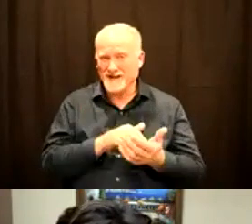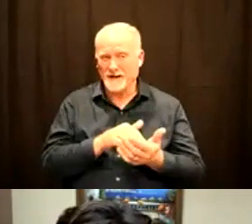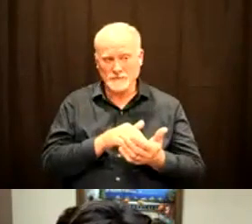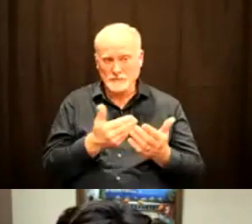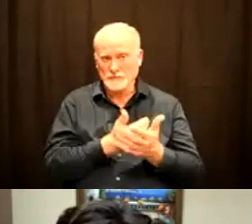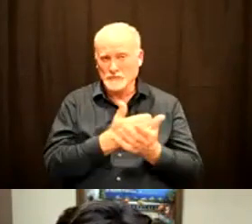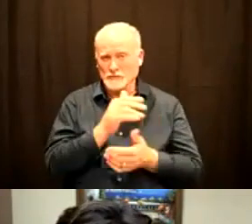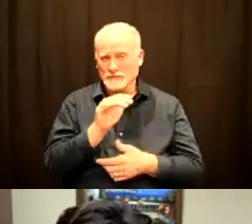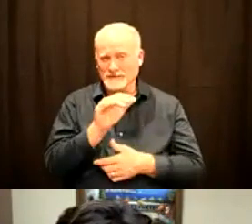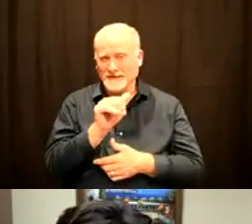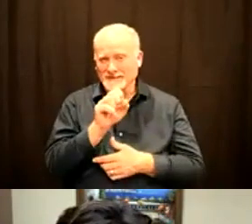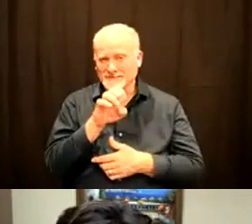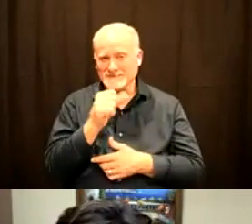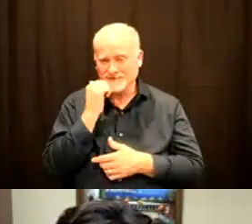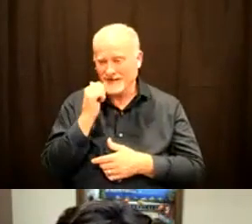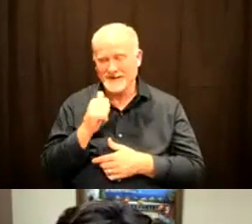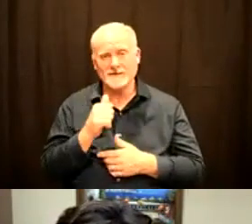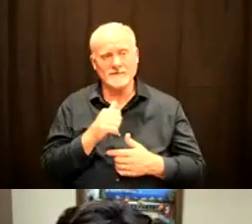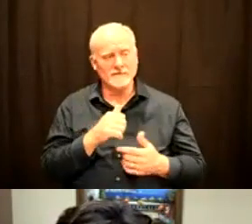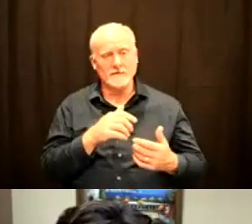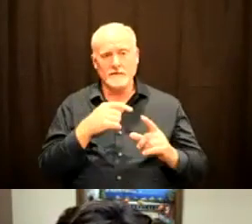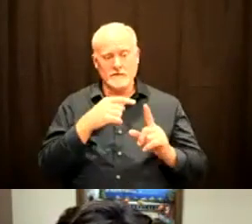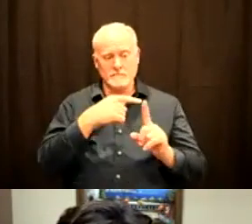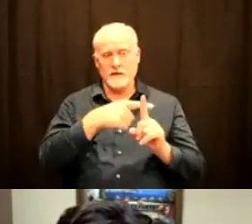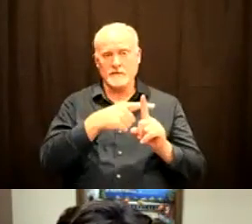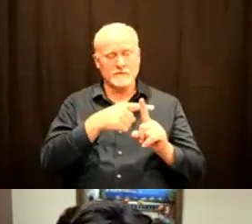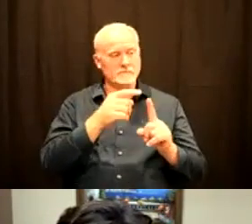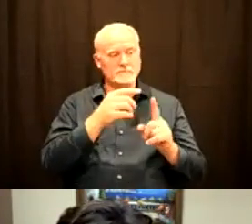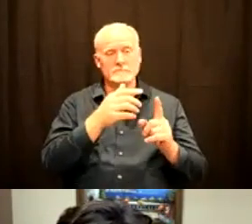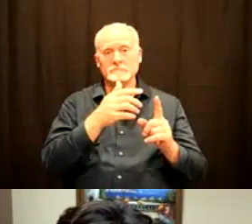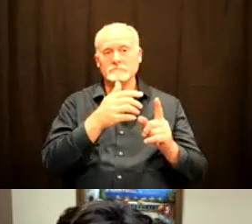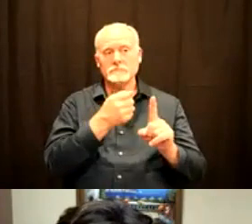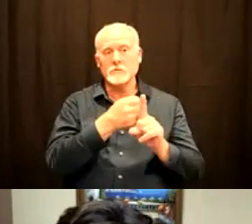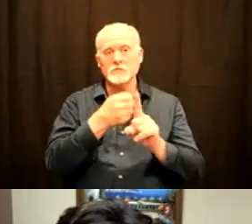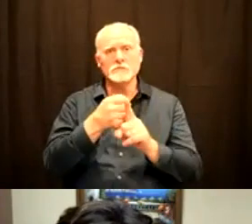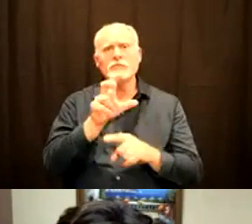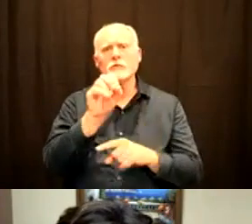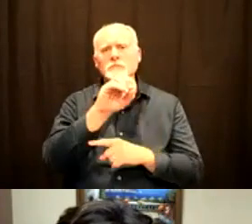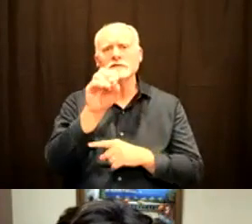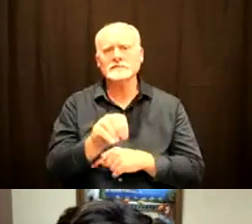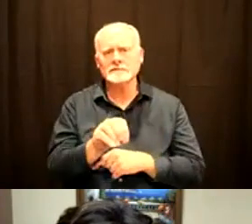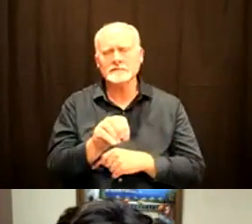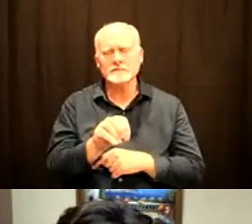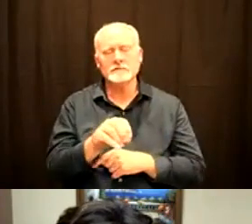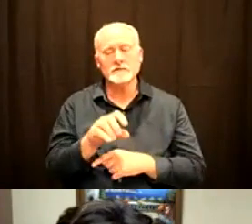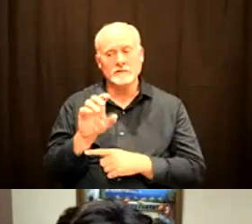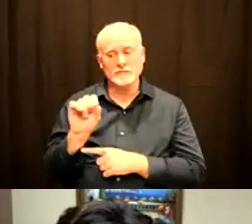people admit it positivity rates north of 30 um suzanne hopefully will tell us some point in time